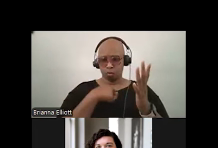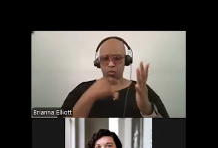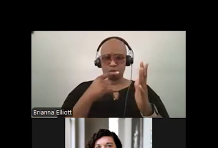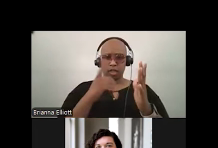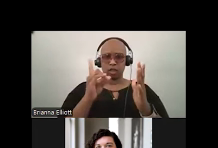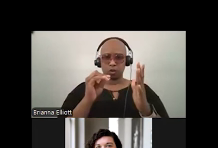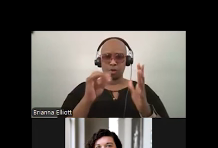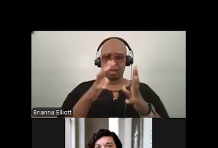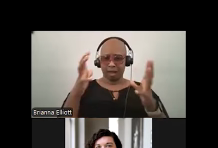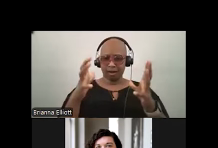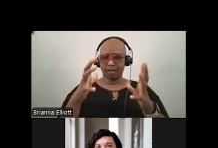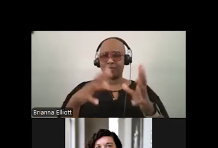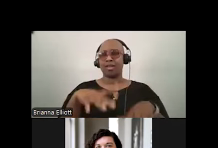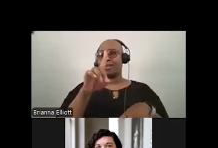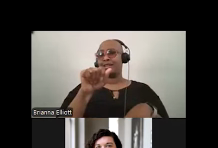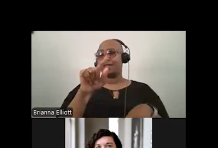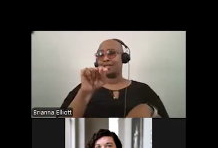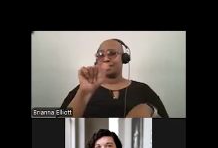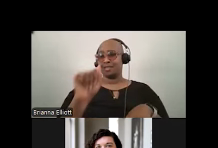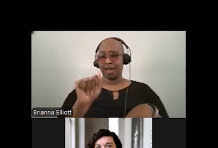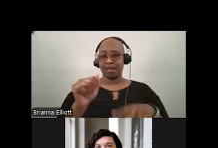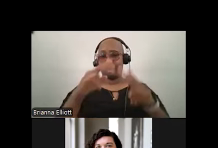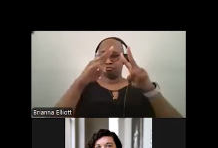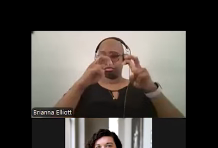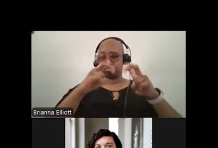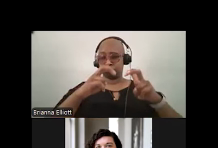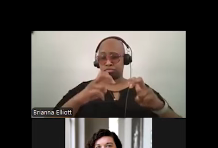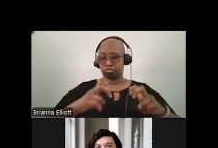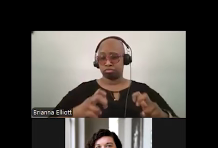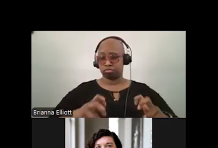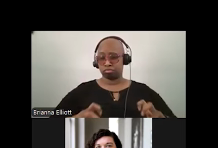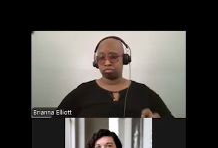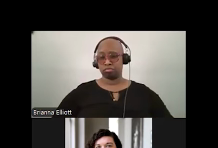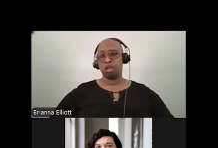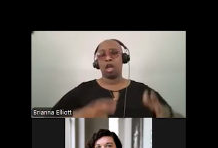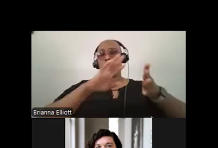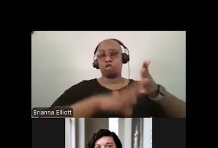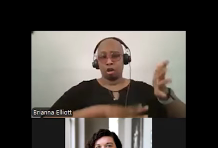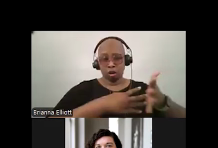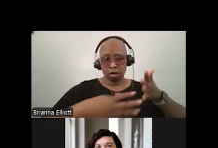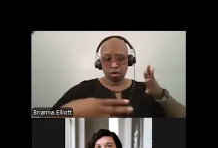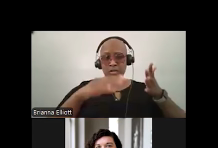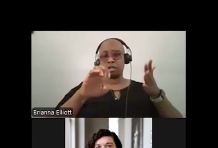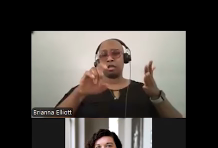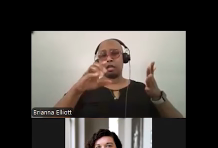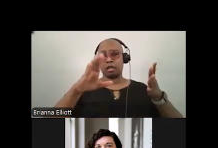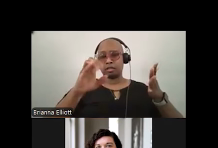analysis and um viewing through charts and such in Excel. So, this was a very simplistic way to